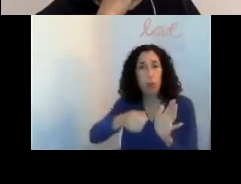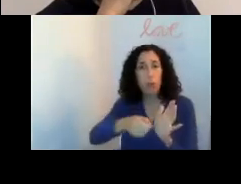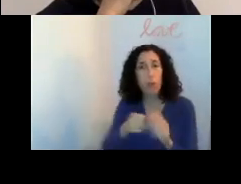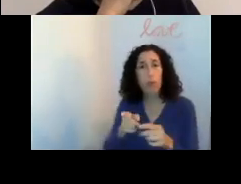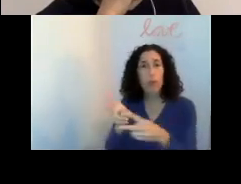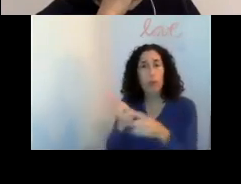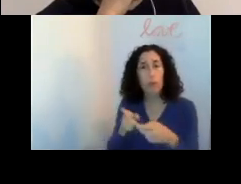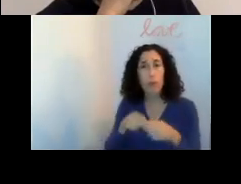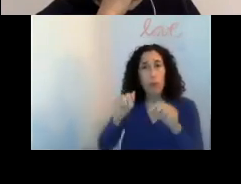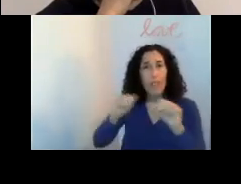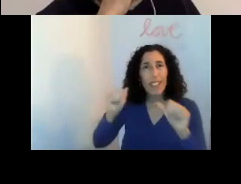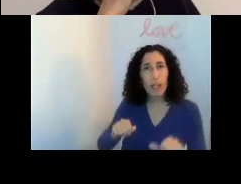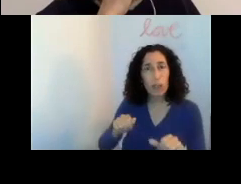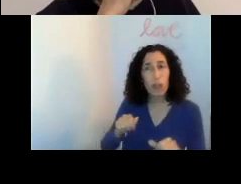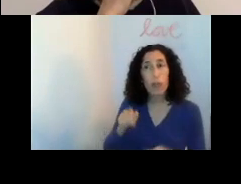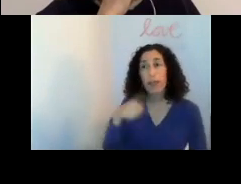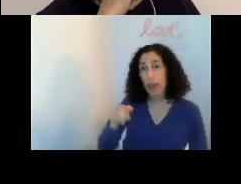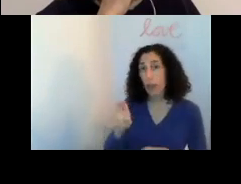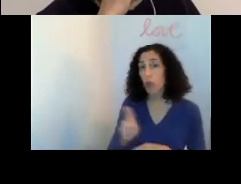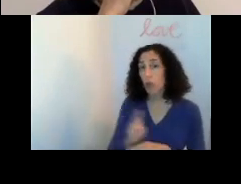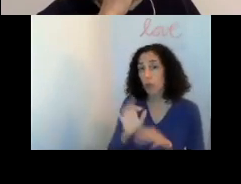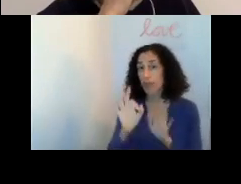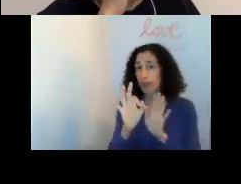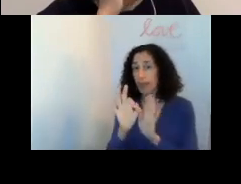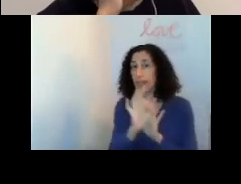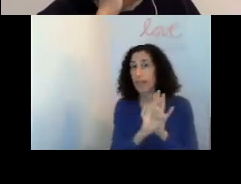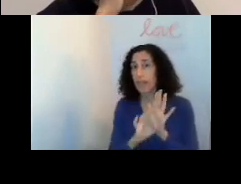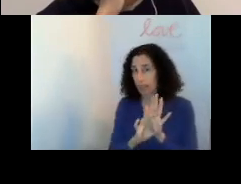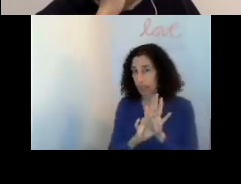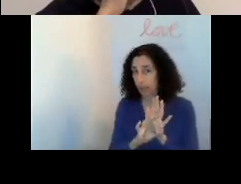they imagine trees. Each of the four glyphs we used are meant to decipher a different